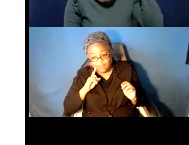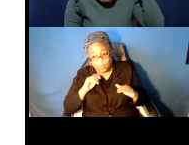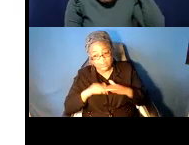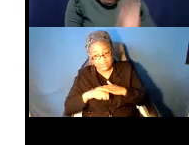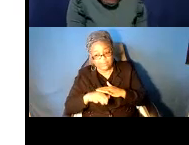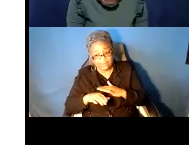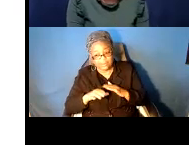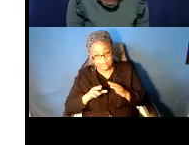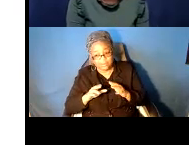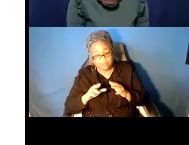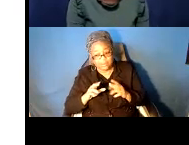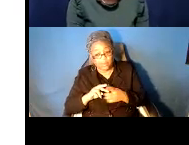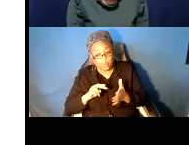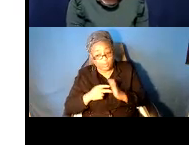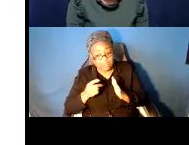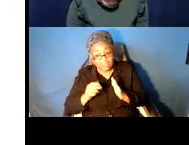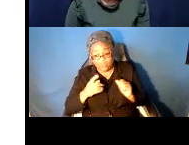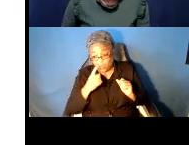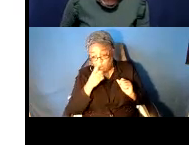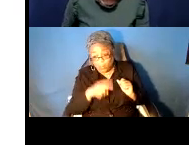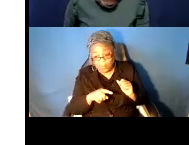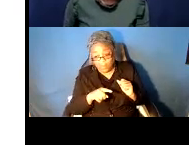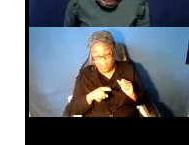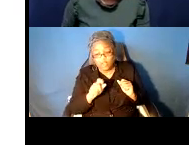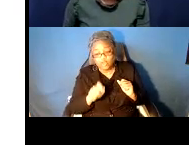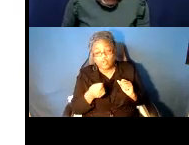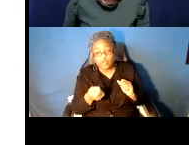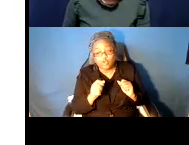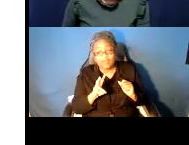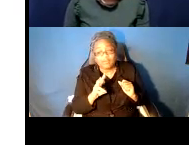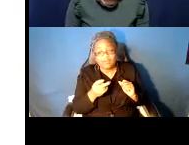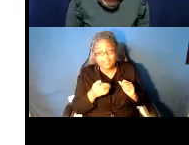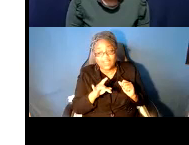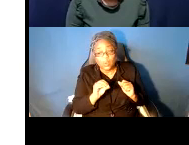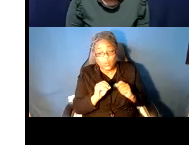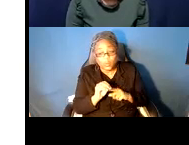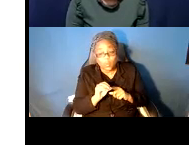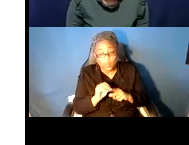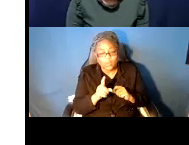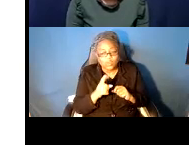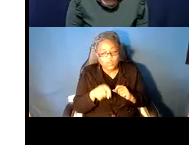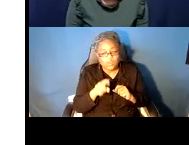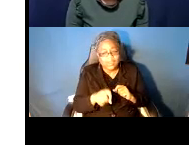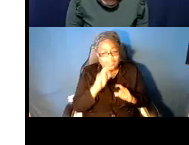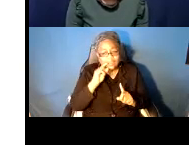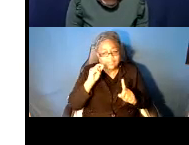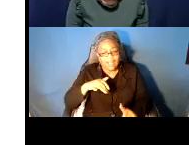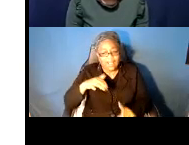if you would mind turning on your video so that we can spotlight you as well